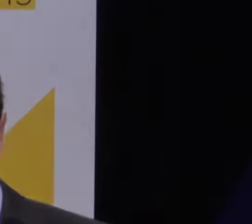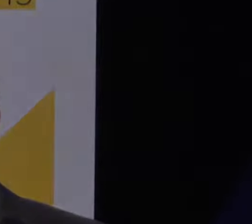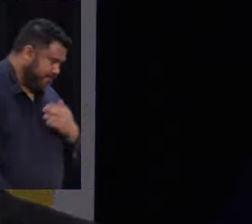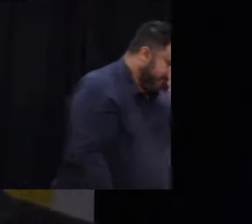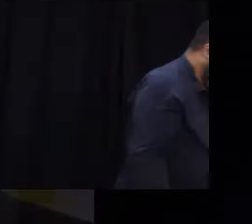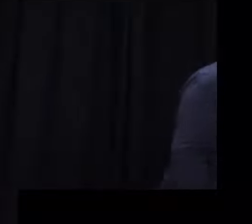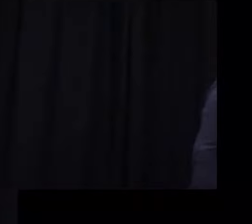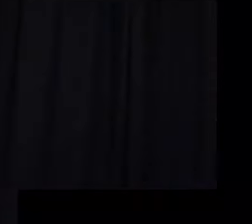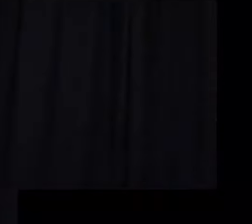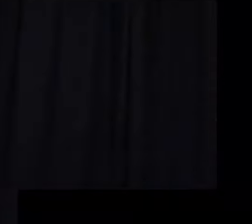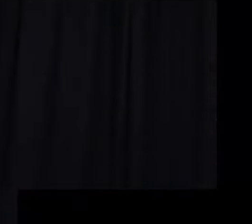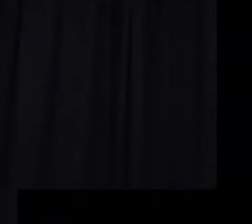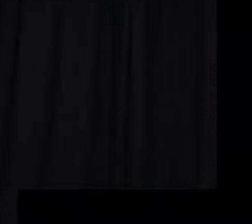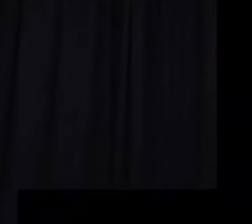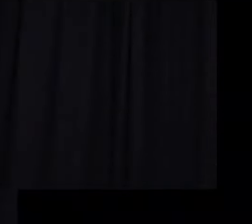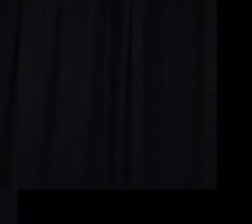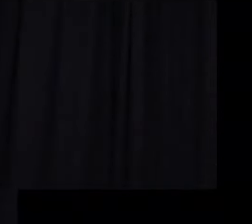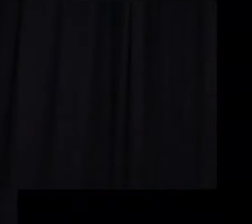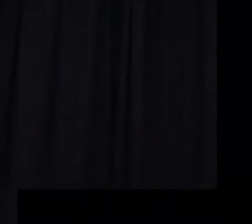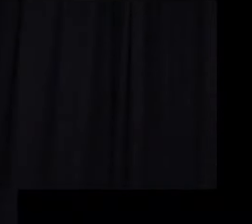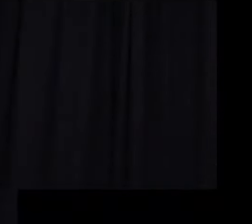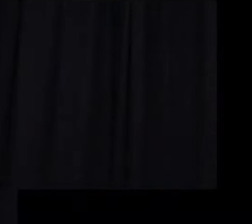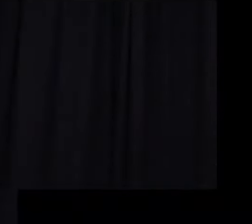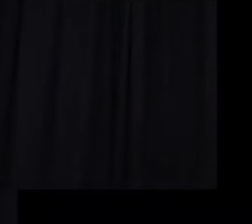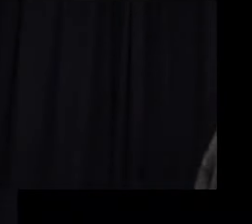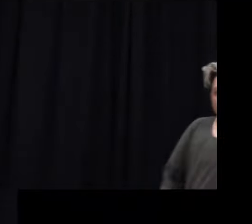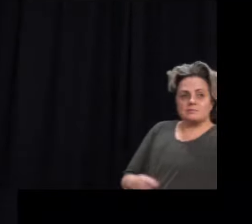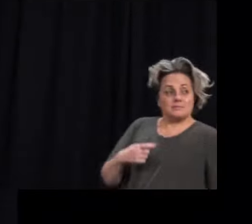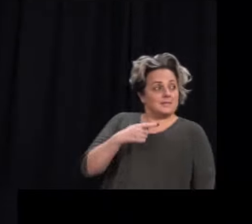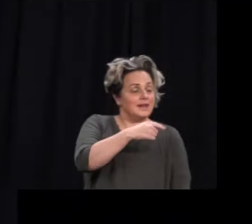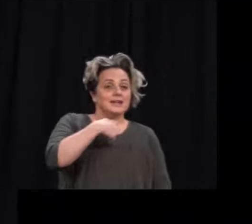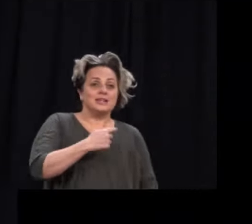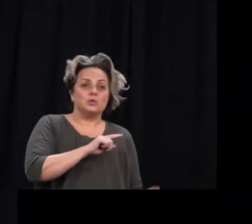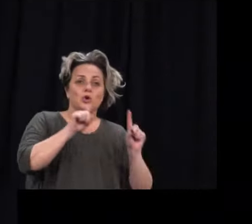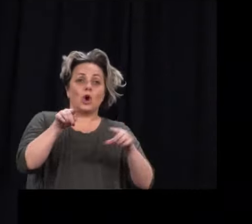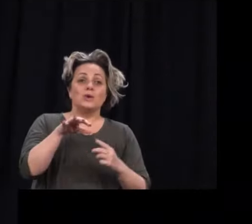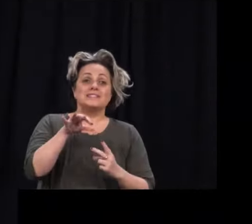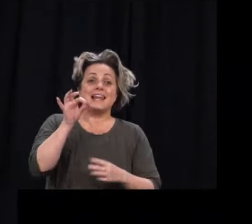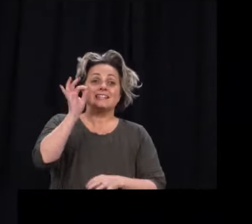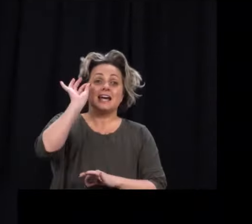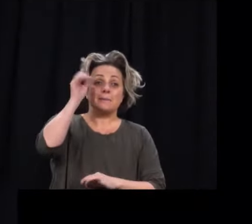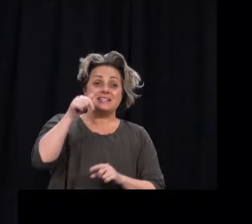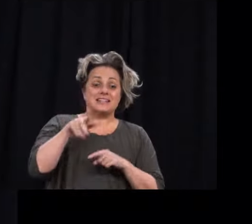see that flowing through to the number of vaccinations being done. Thank you Deputy Prime Minister.